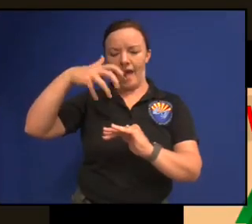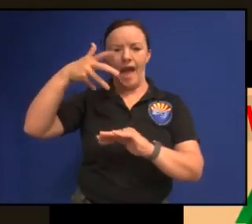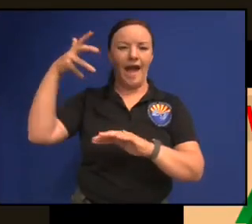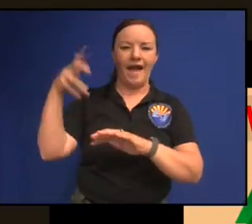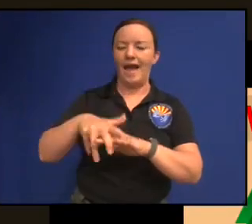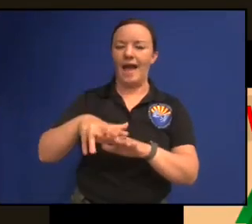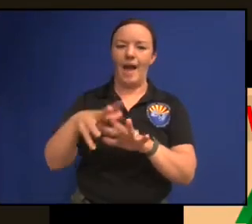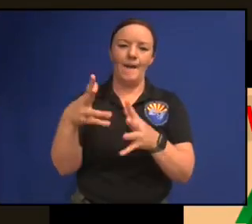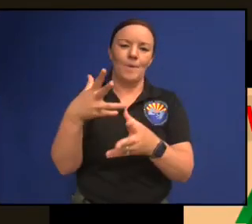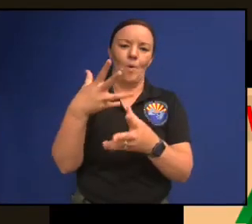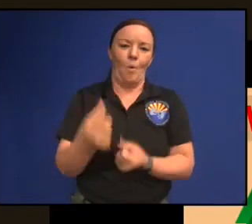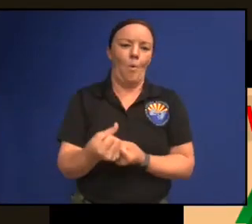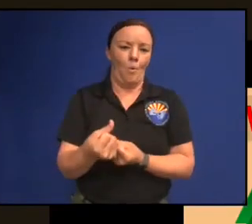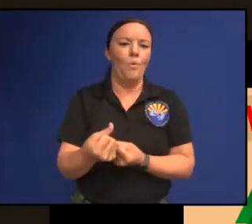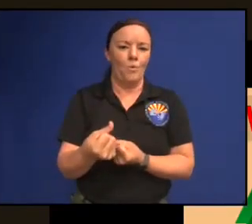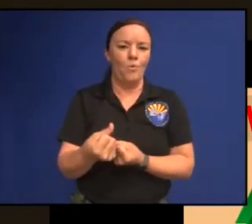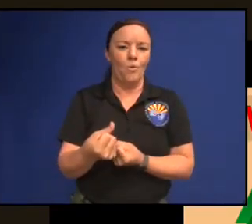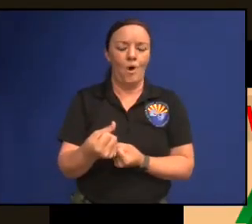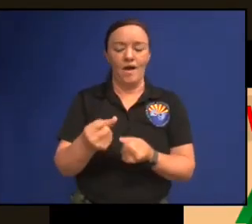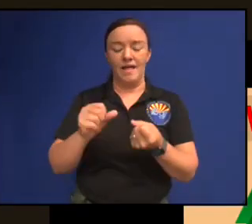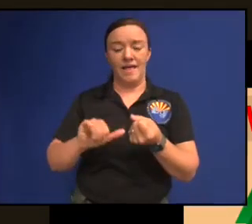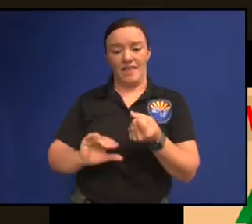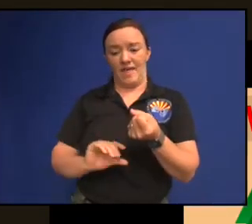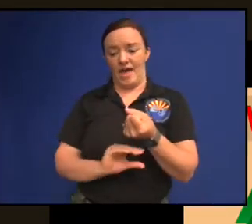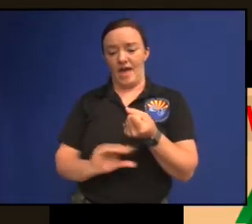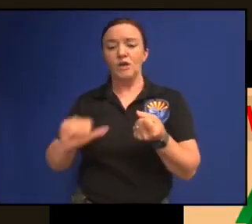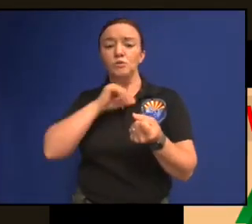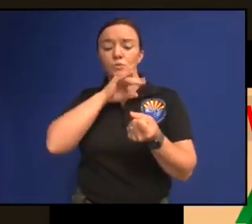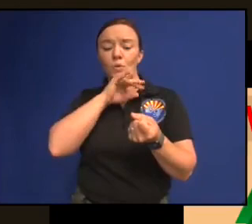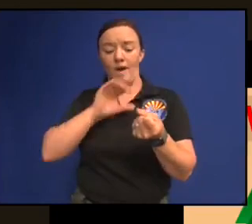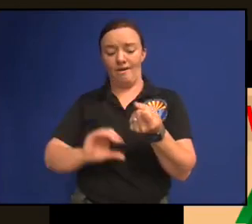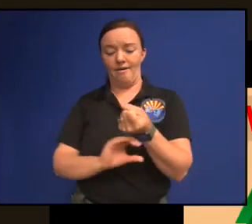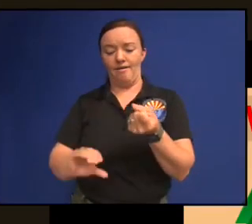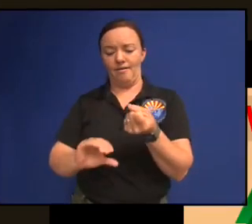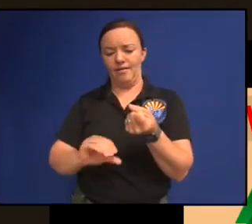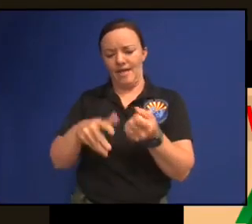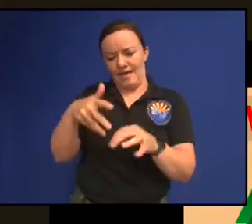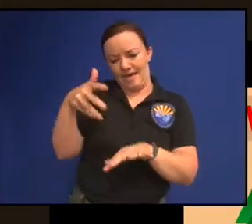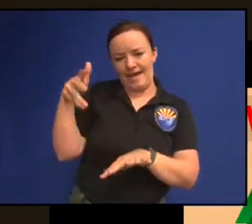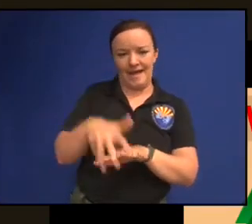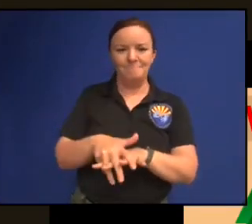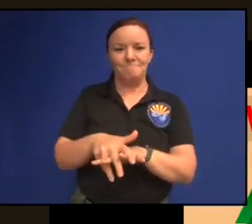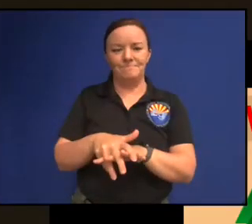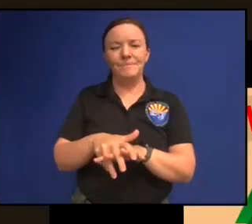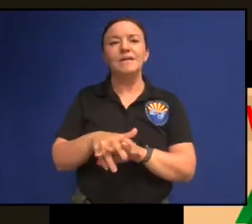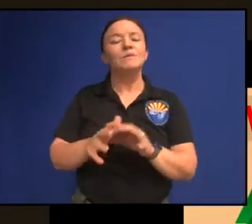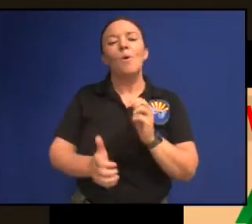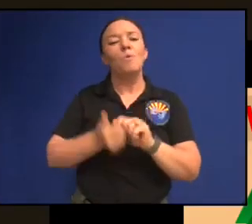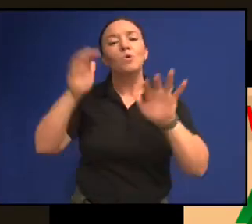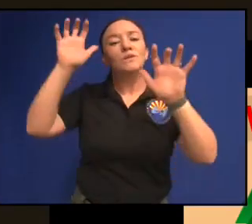AND THE SOIL BELOW THAT INFILTRATES THE MOISTURE. SO MOST OF THE RAIN IN THE FOREST DOESN'T RUN DOWN THE